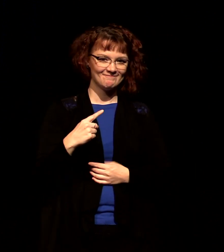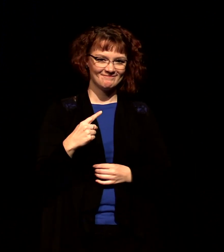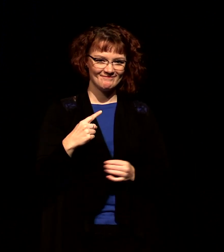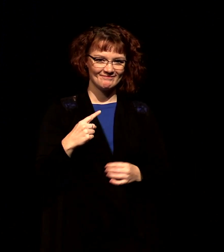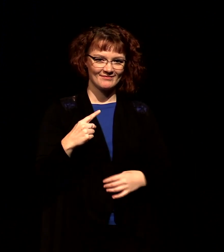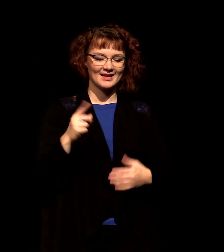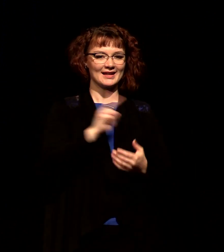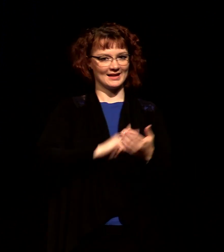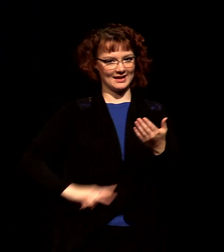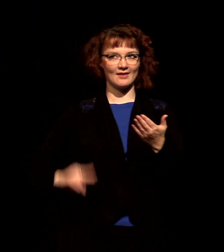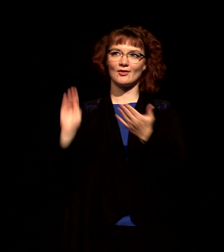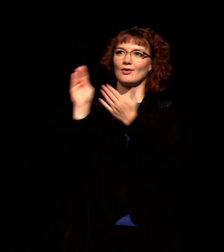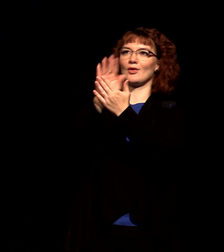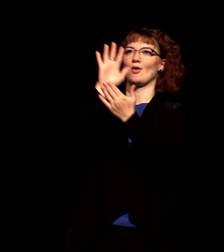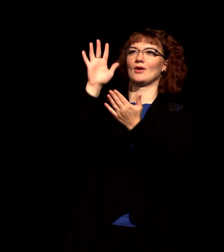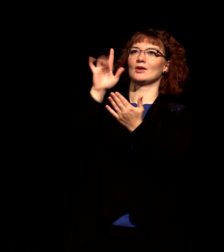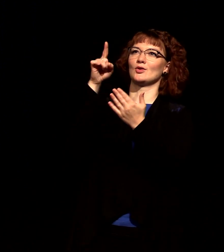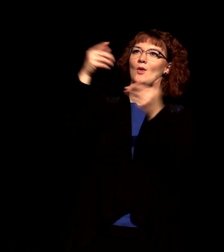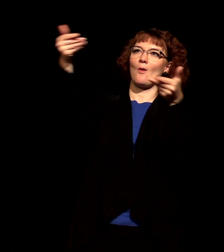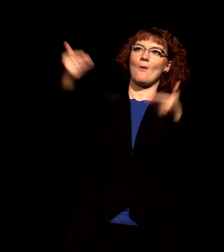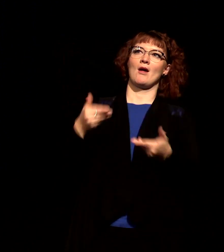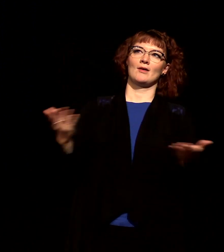Glory, you are welcome in this place.